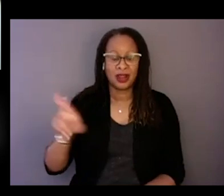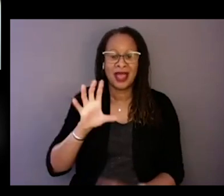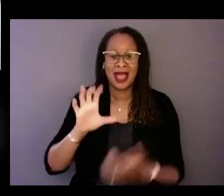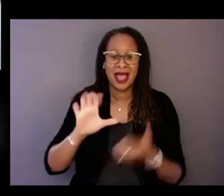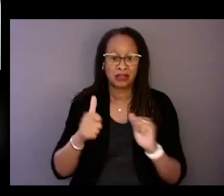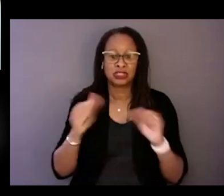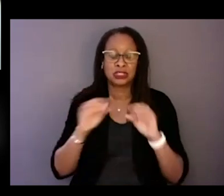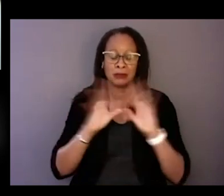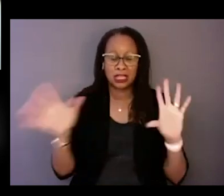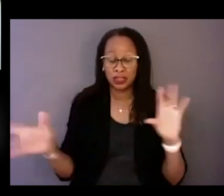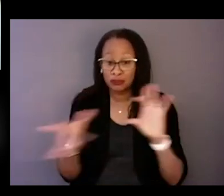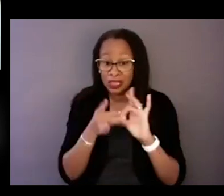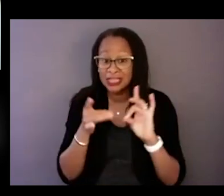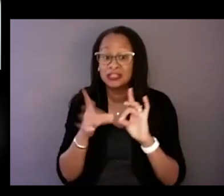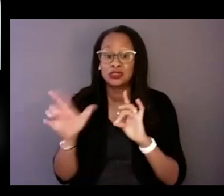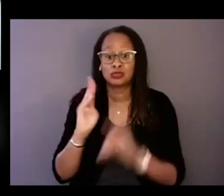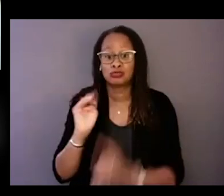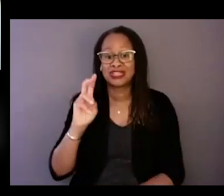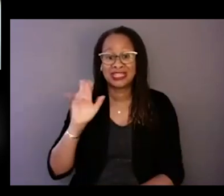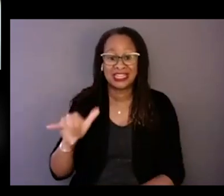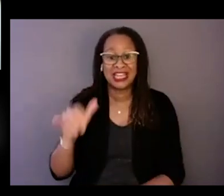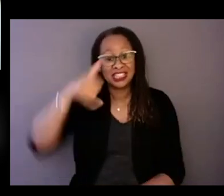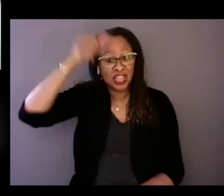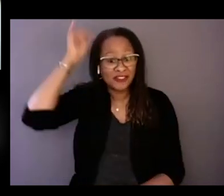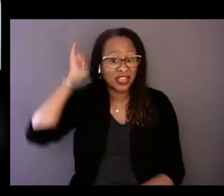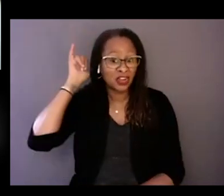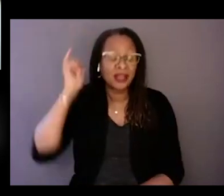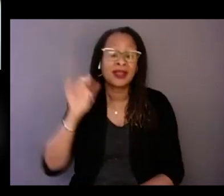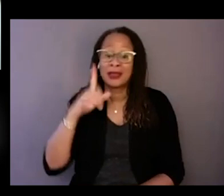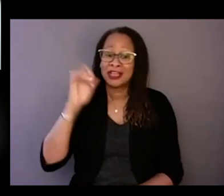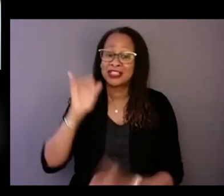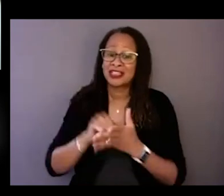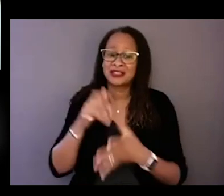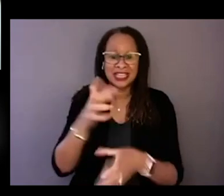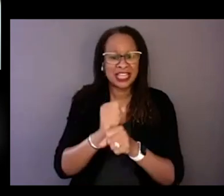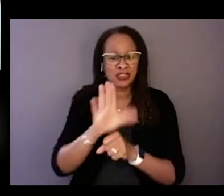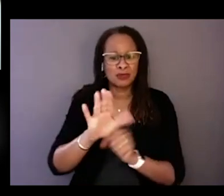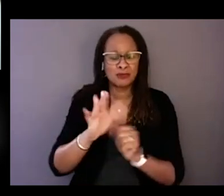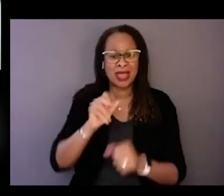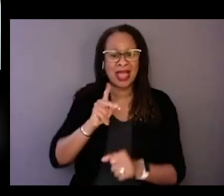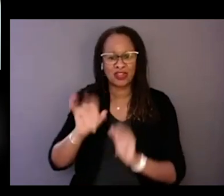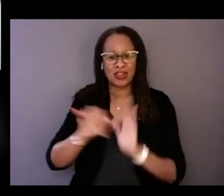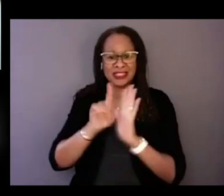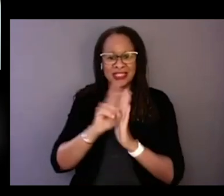to Britney shaving her head. 'Cause it's like taking back your idea of what feminine beauty means.